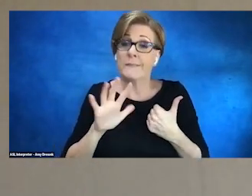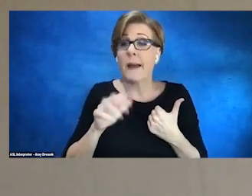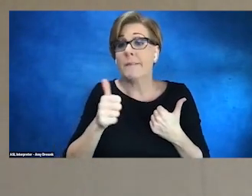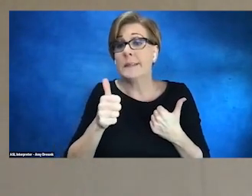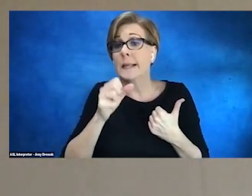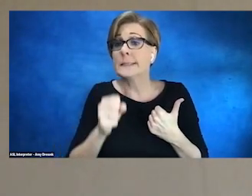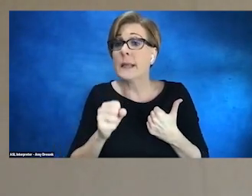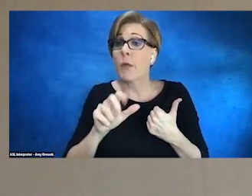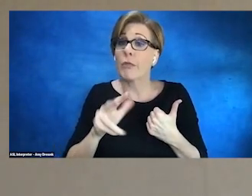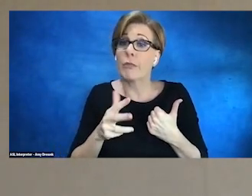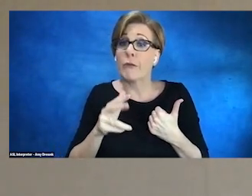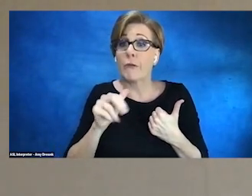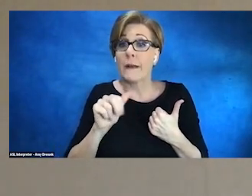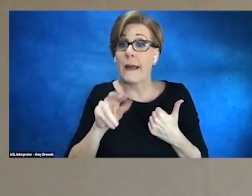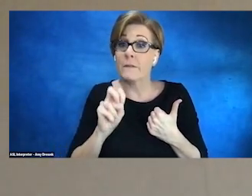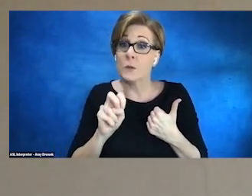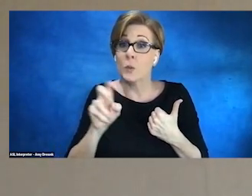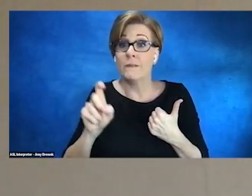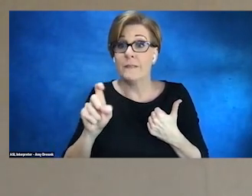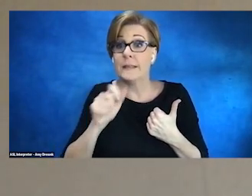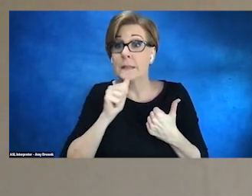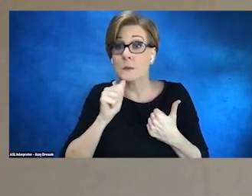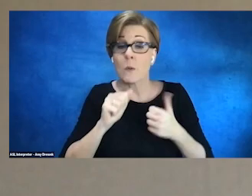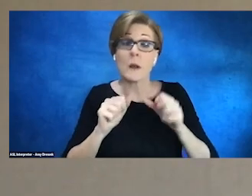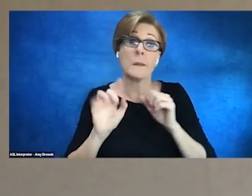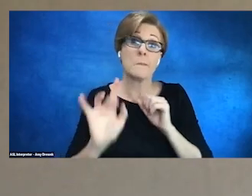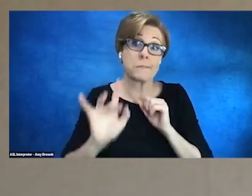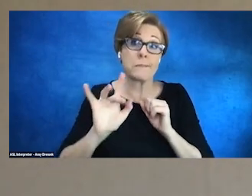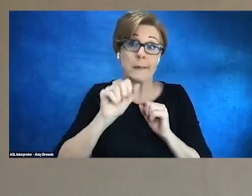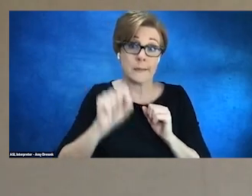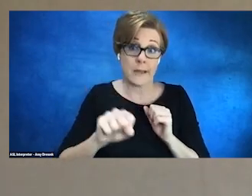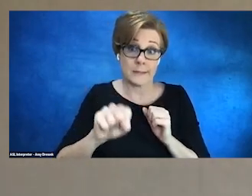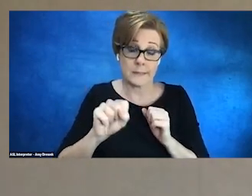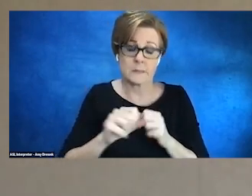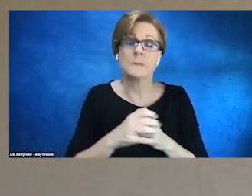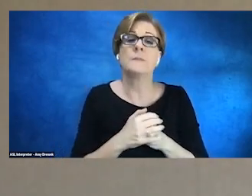this my current address 510 South 3rd Avenue in Phoenix, Arizona so I'd say yes.